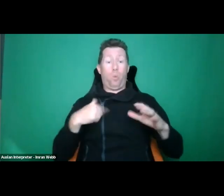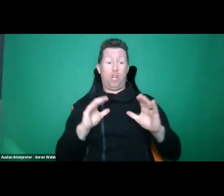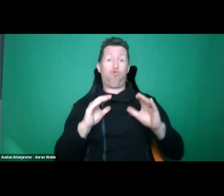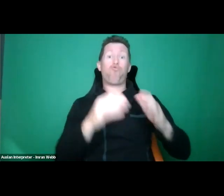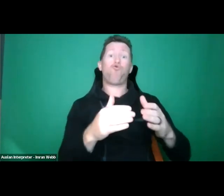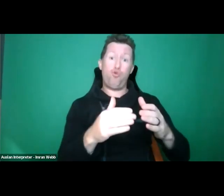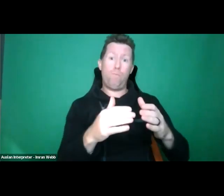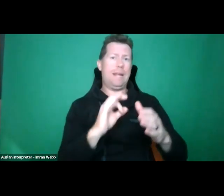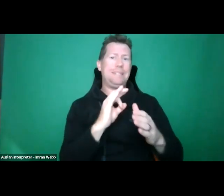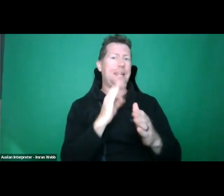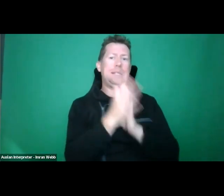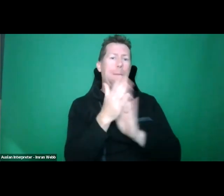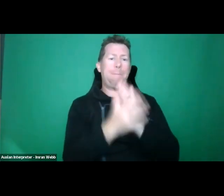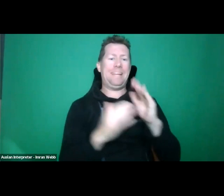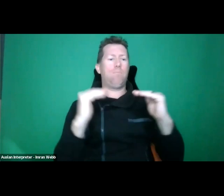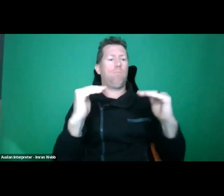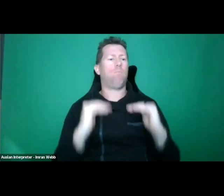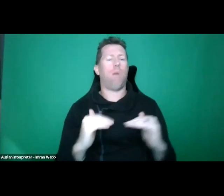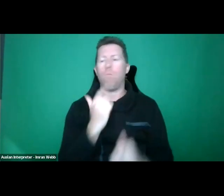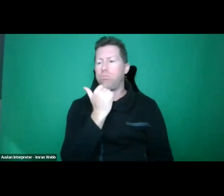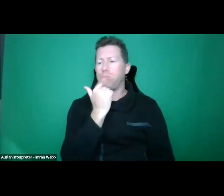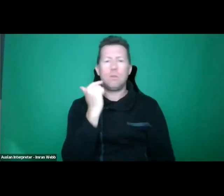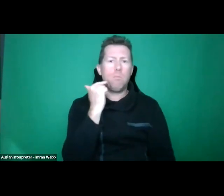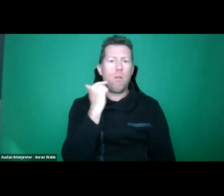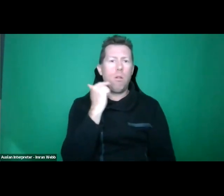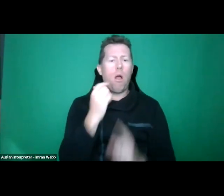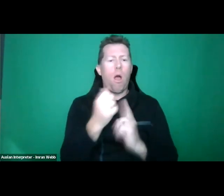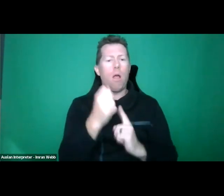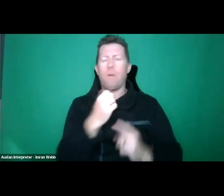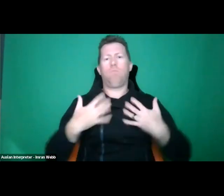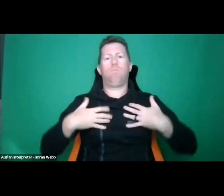with simplistic and inaccurate outcomes that are open to misinterpretation.